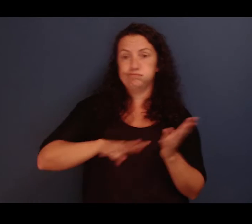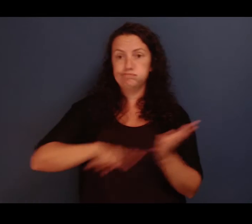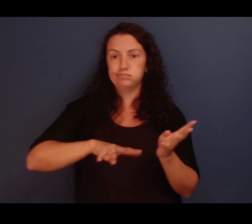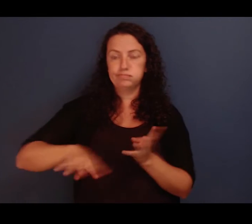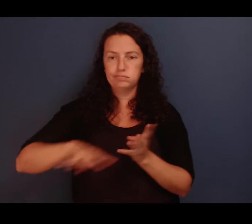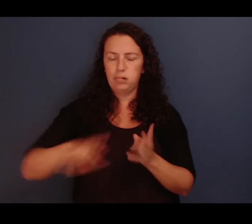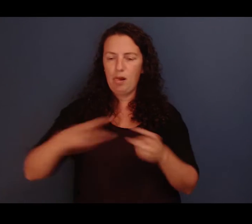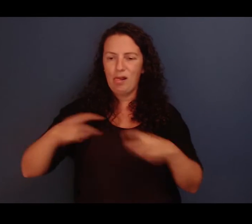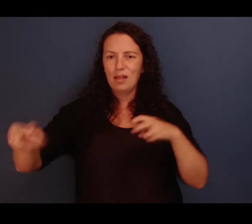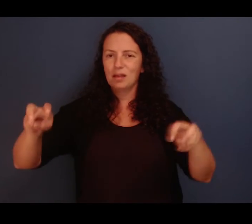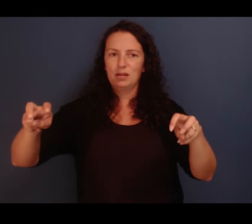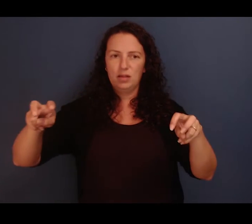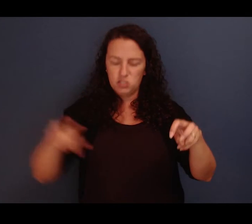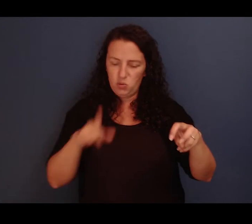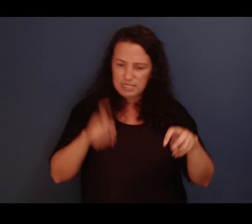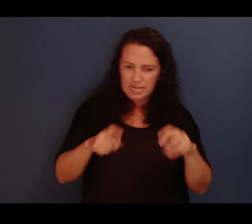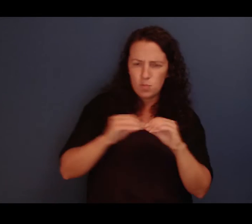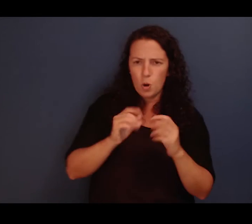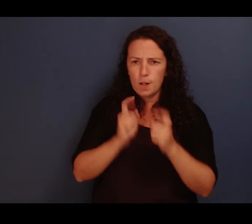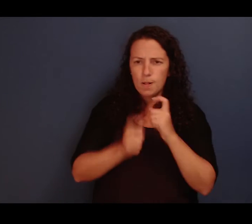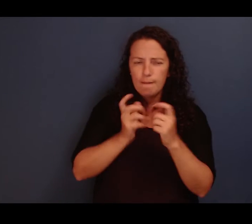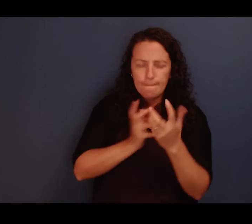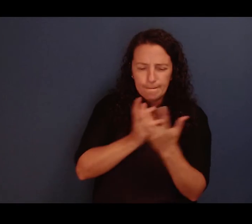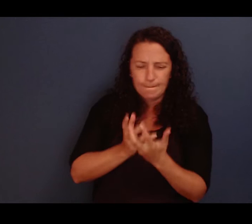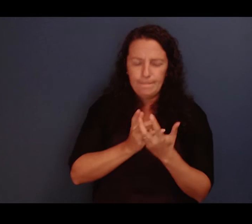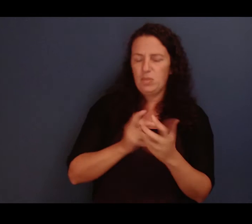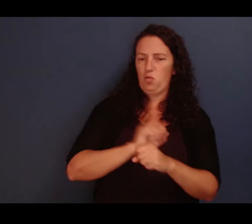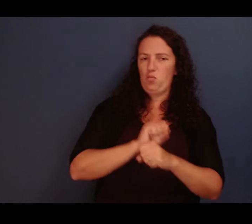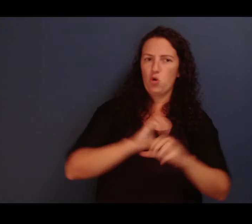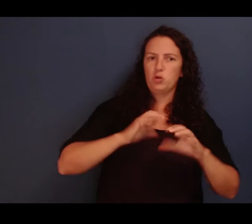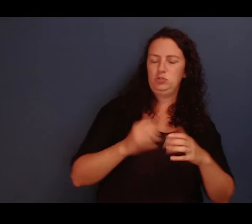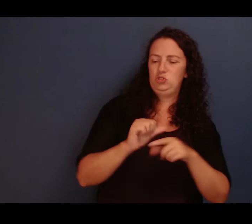into the workscape, necessitating more nimble and adaptive workforce training and education